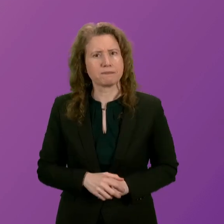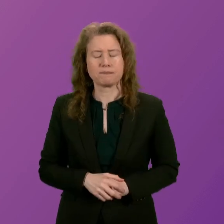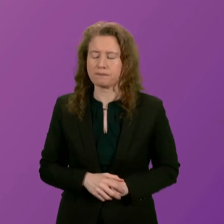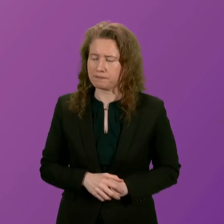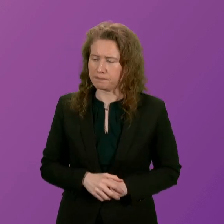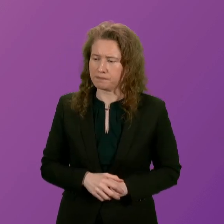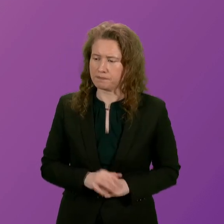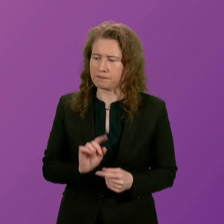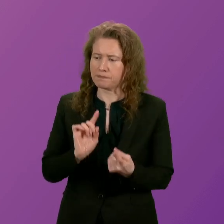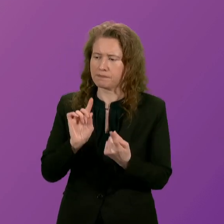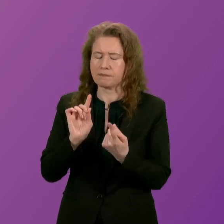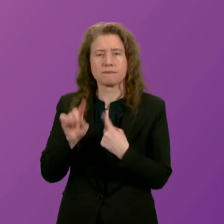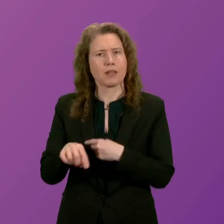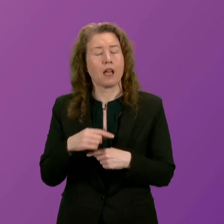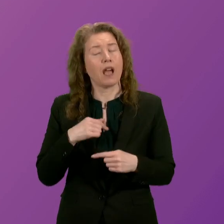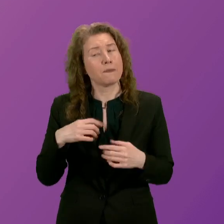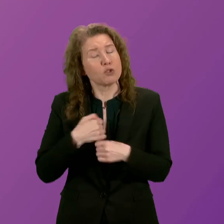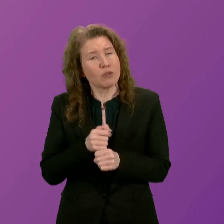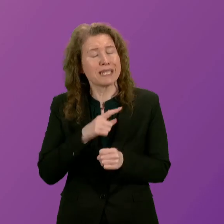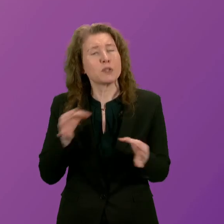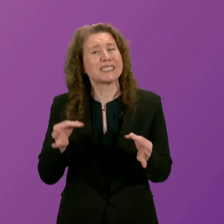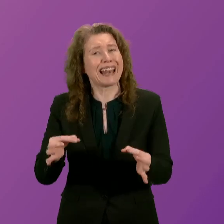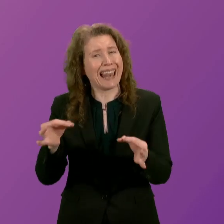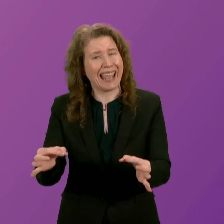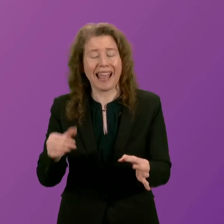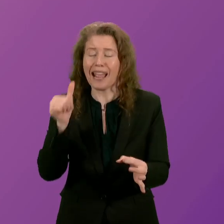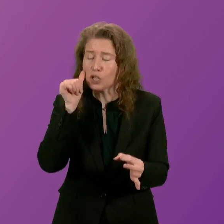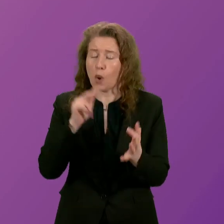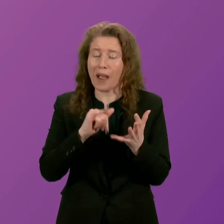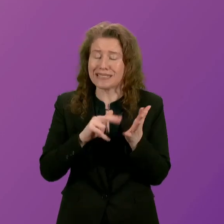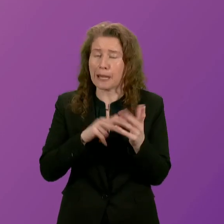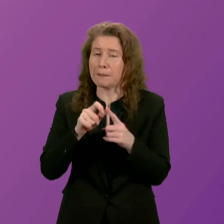The frustration comes with the delay, and I know that that frustration is felt by SNP members who